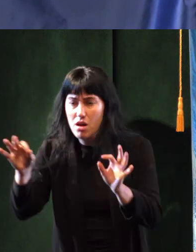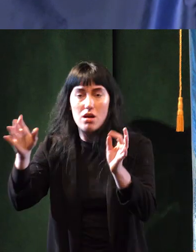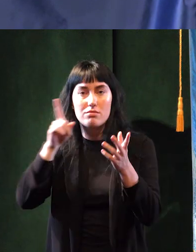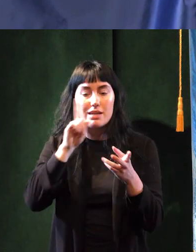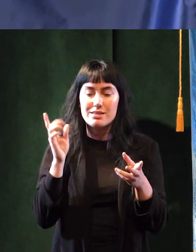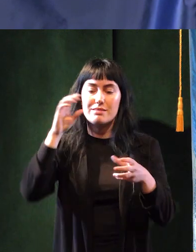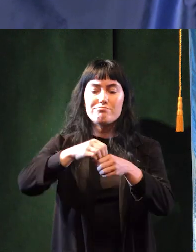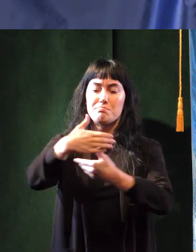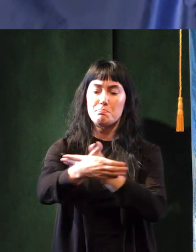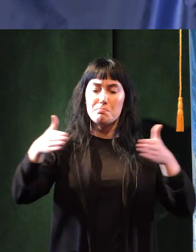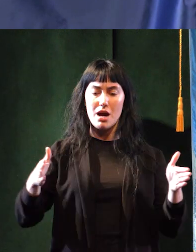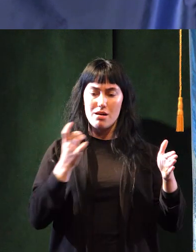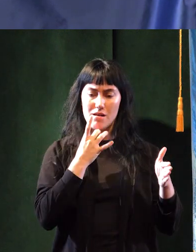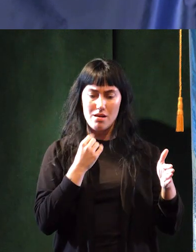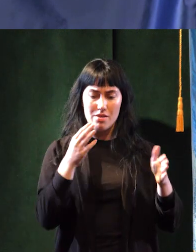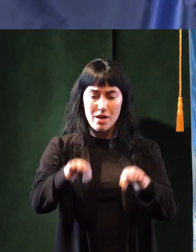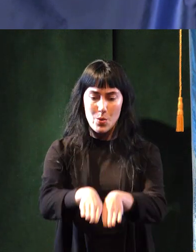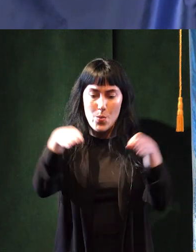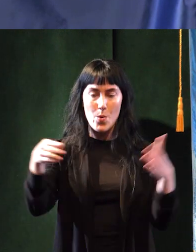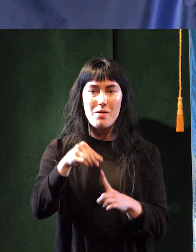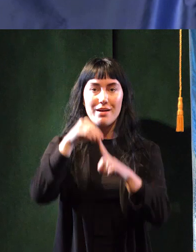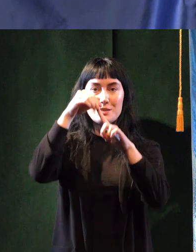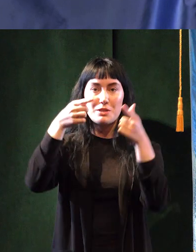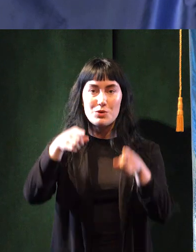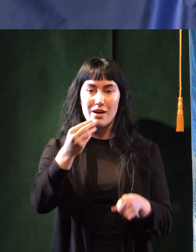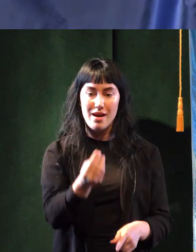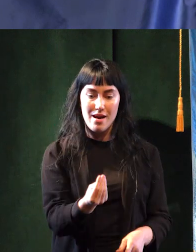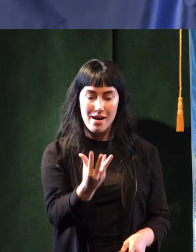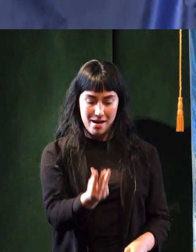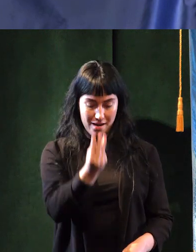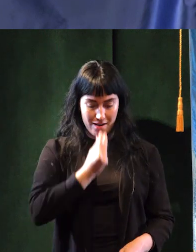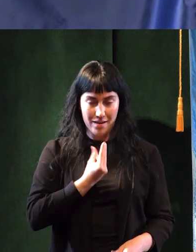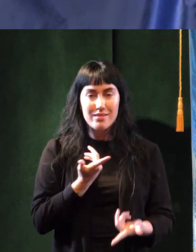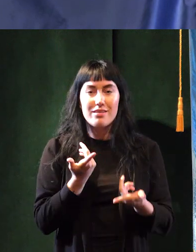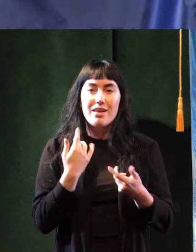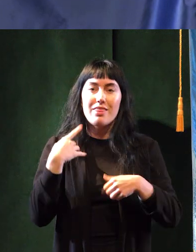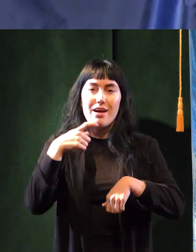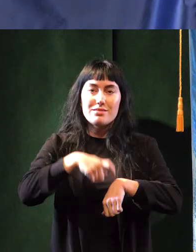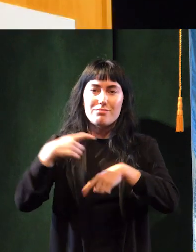roads we take is it packed in a box that has only opened on special occasions the